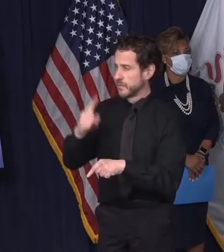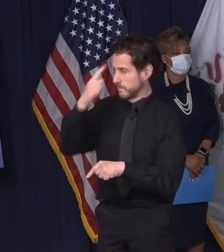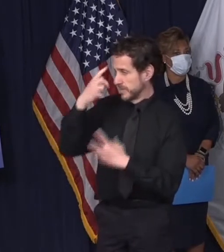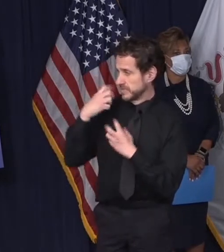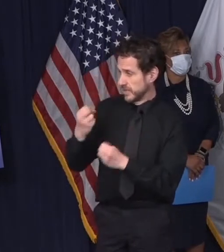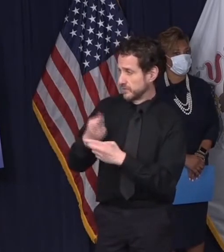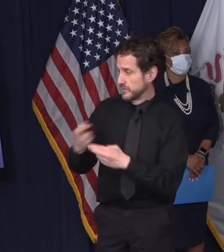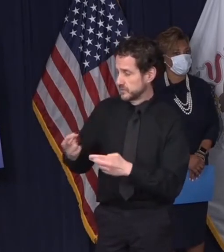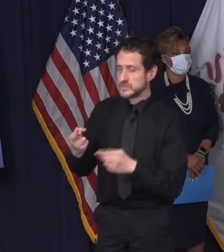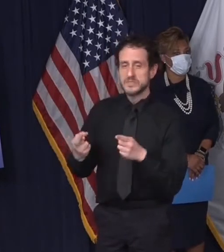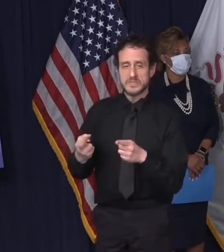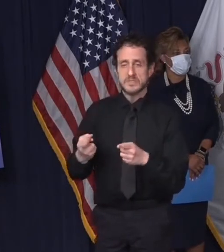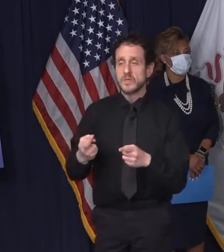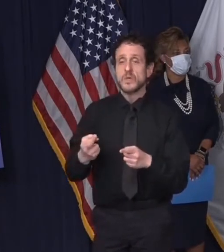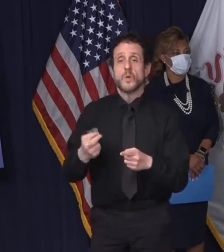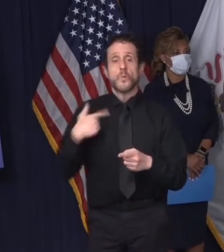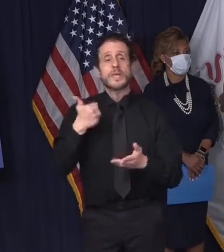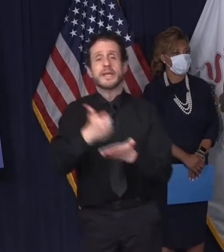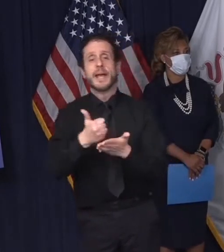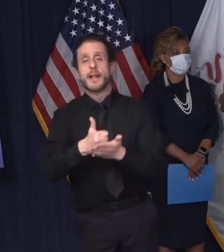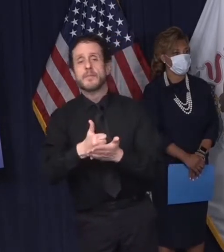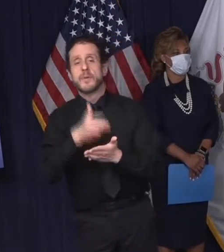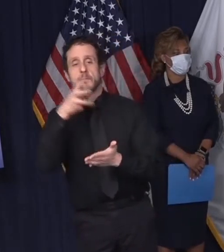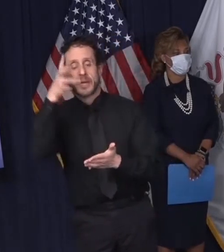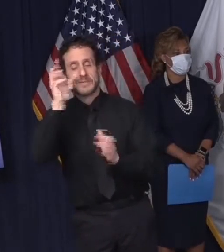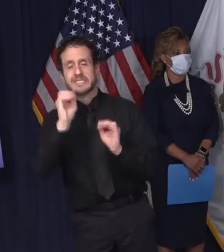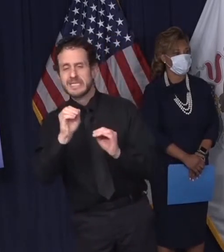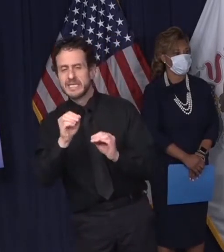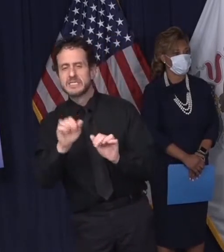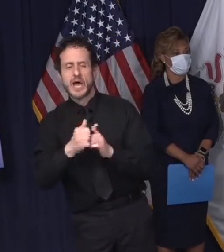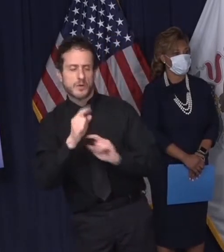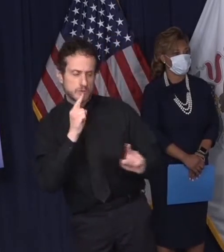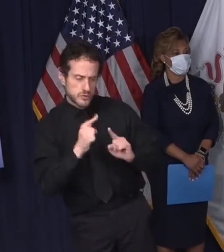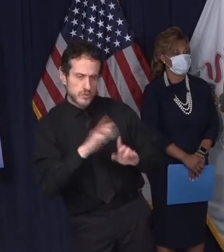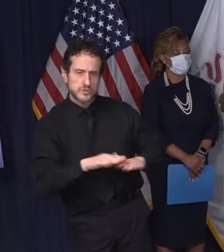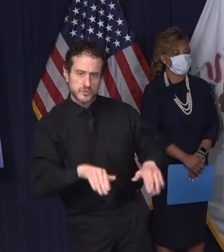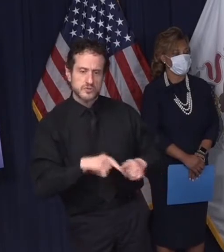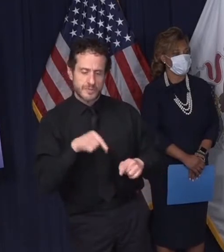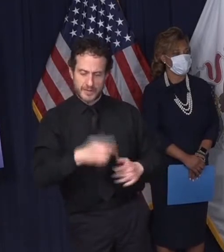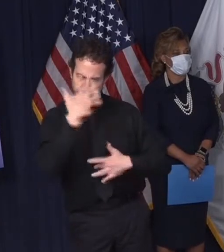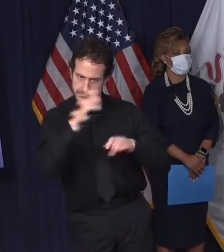FOR HOW TO TALK TO CHILDREN ABOUT THIS PUBLIC HEALTH CRISIS AND OTHER RESOURCES. IT'S AT ISBE.NET/MENTALHEALTH.